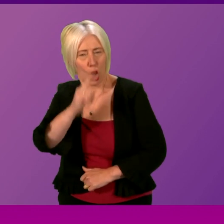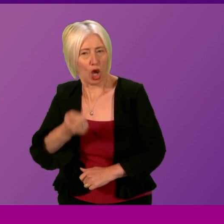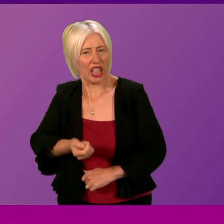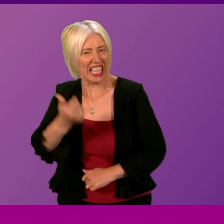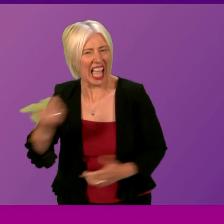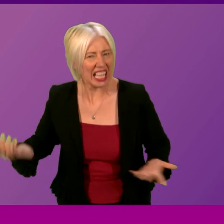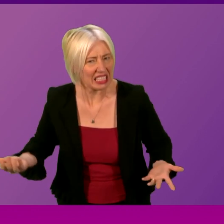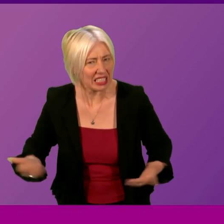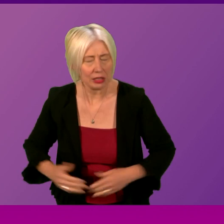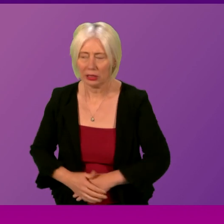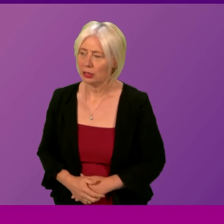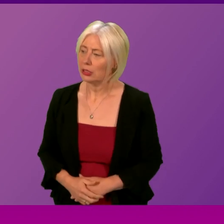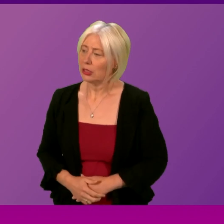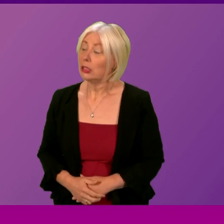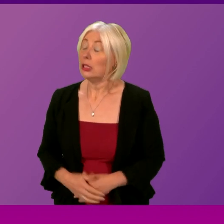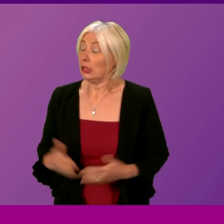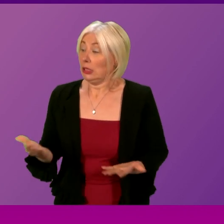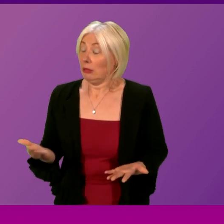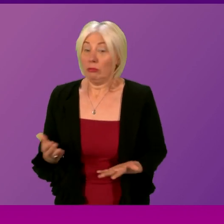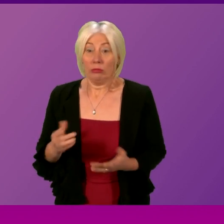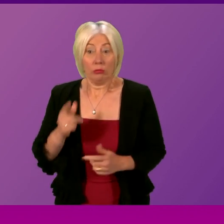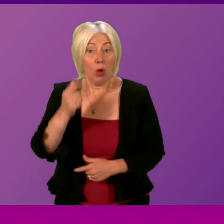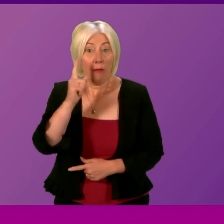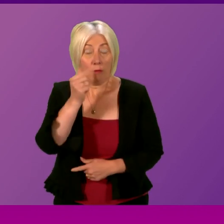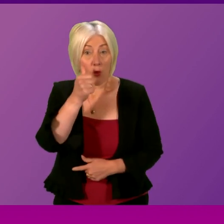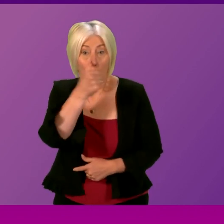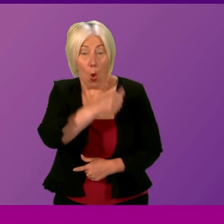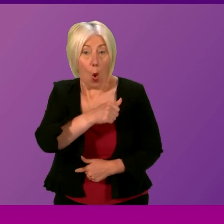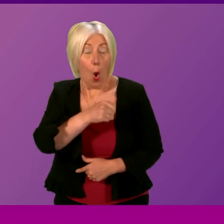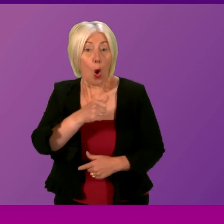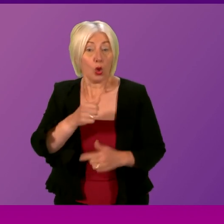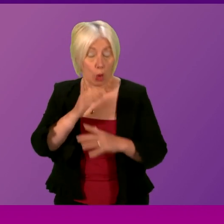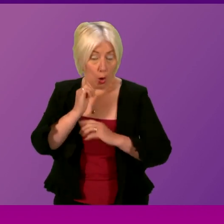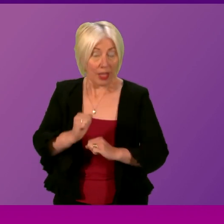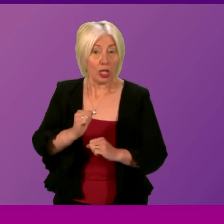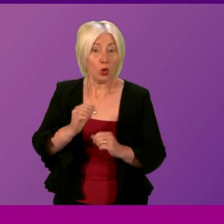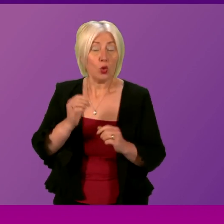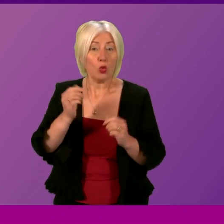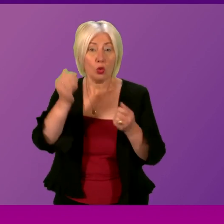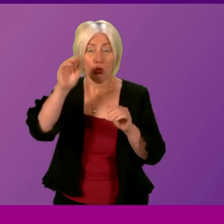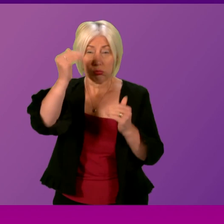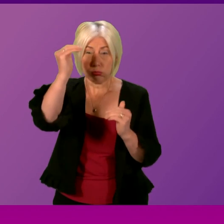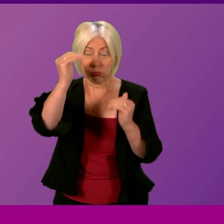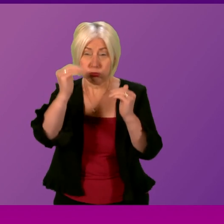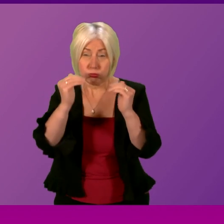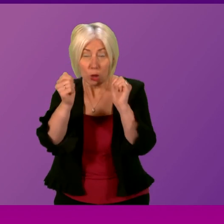We are committed to a just transition for the oil workers in the north-east. I want